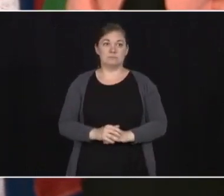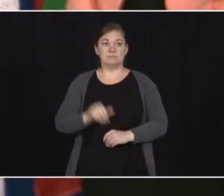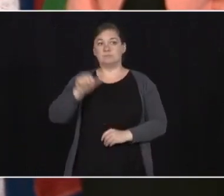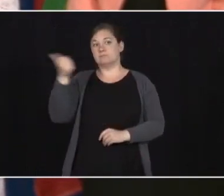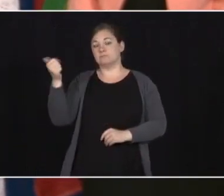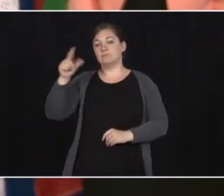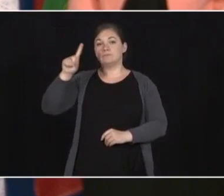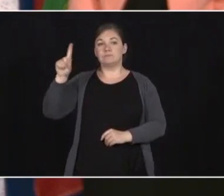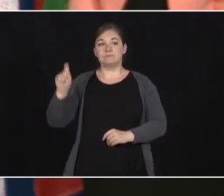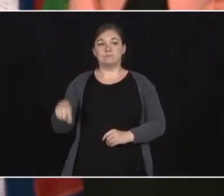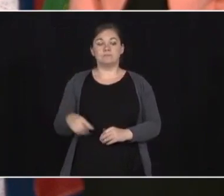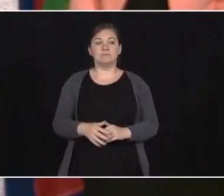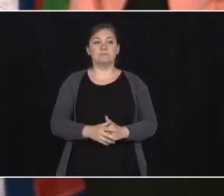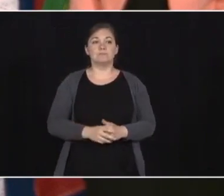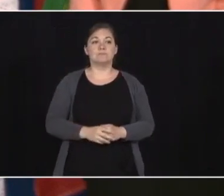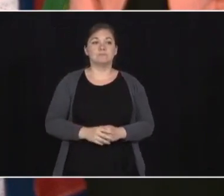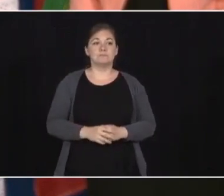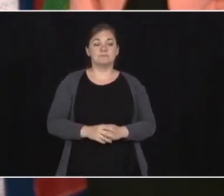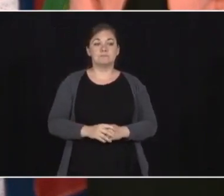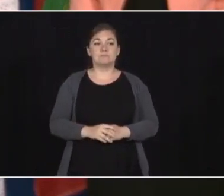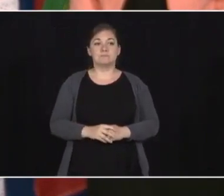Next question.